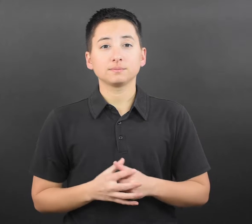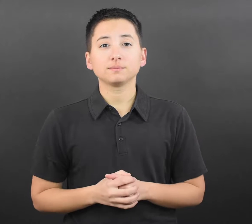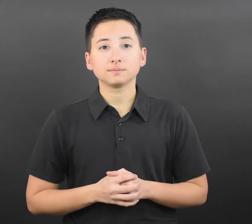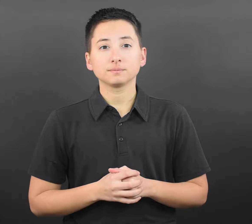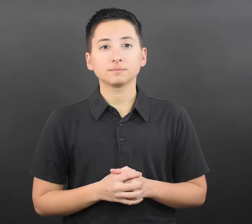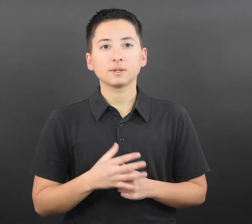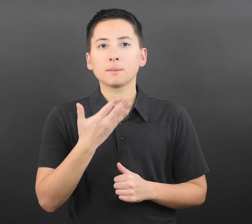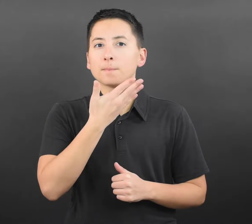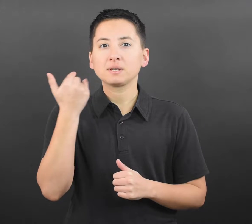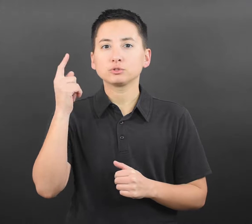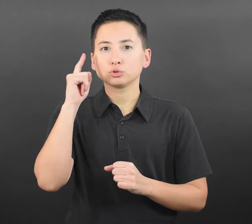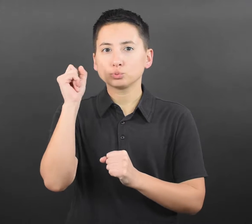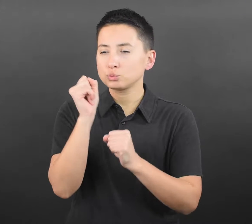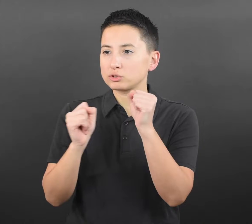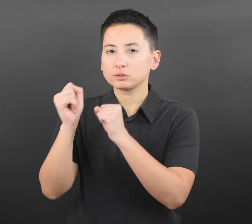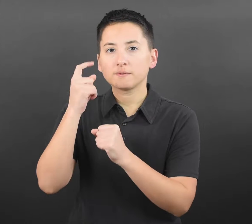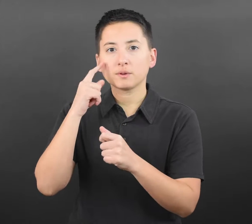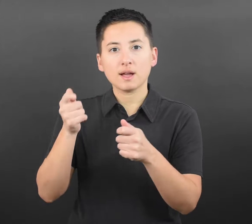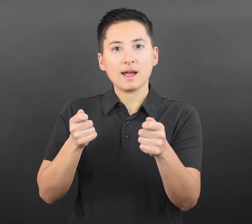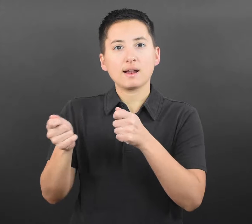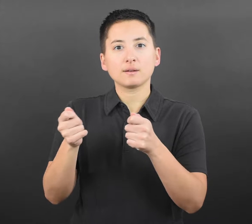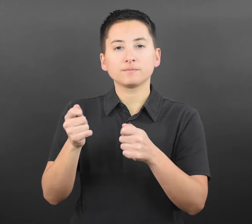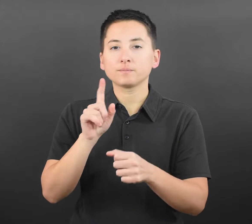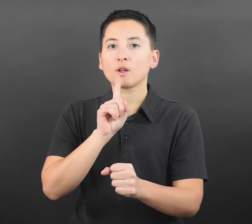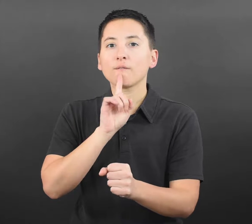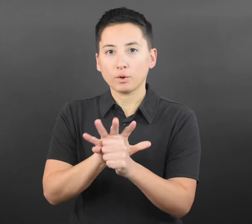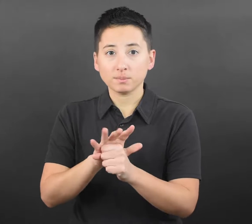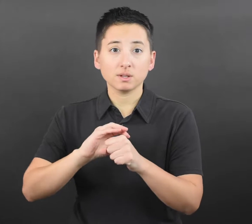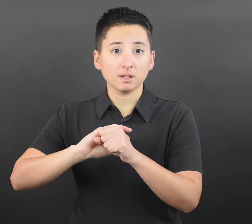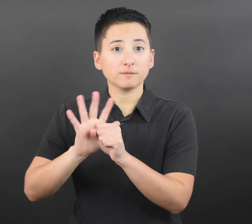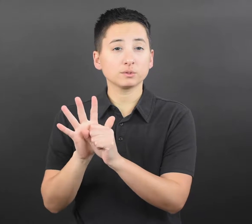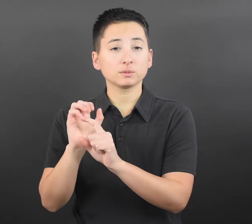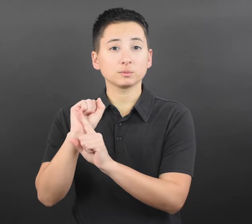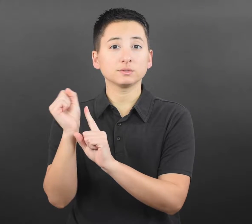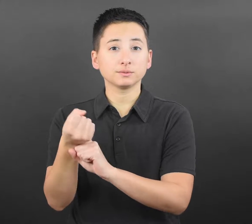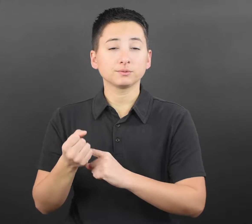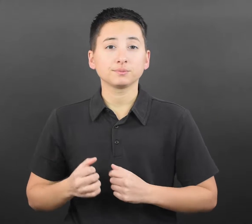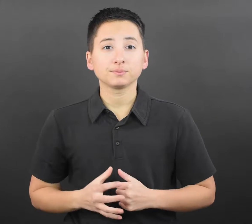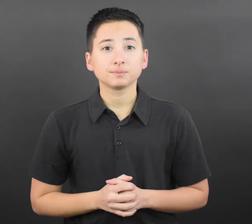Best Practices for Handling a Confirmed Case of COVID-19